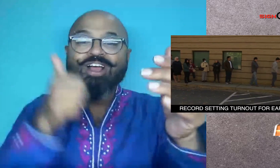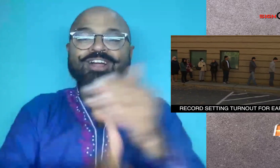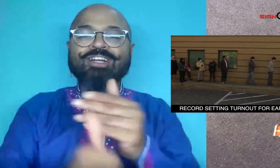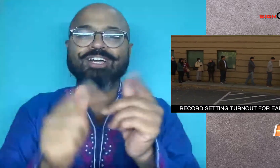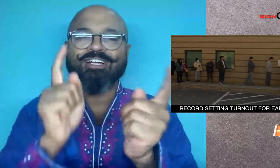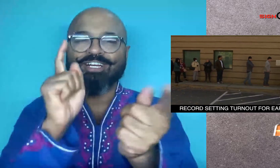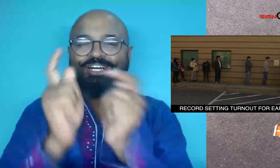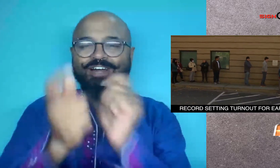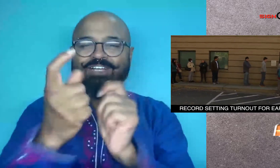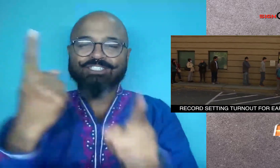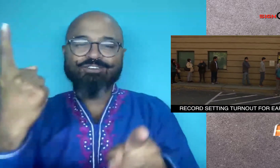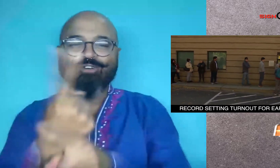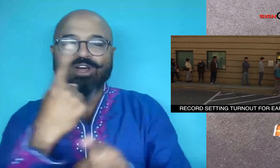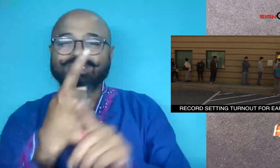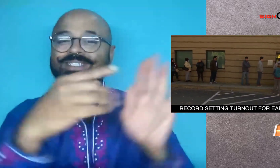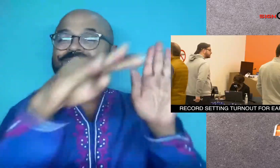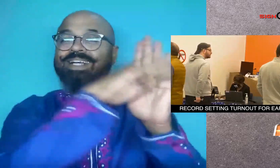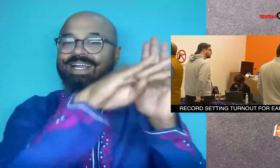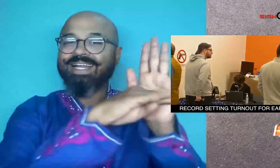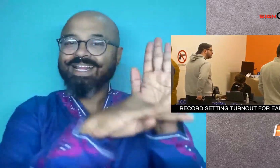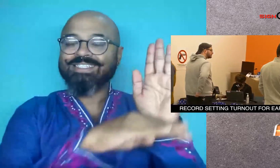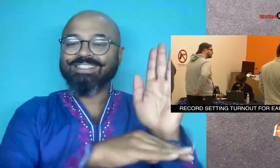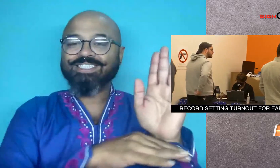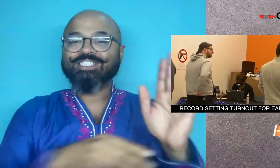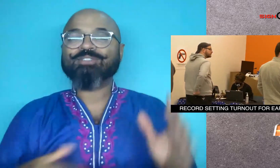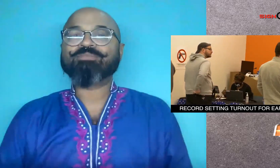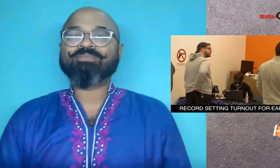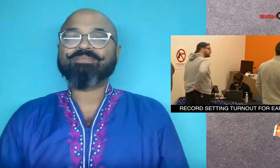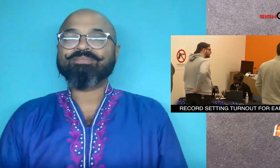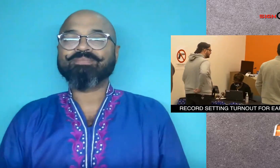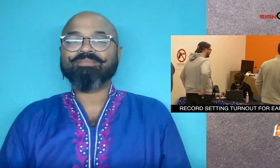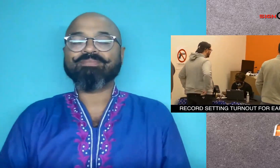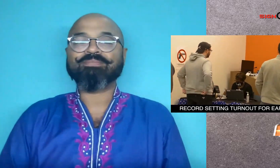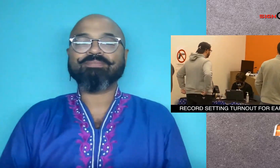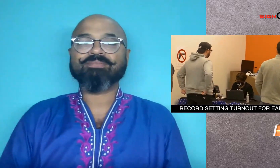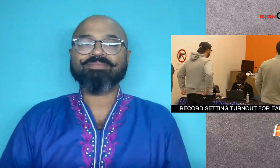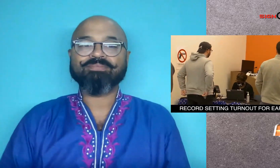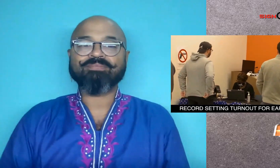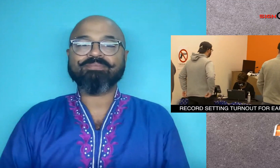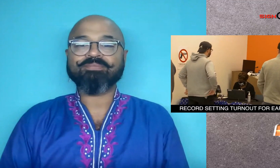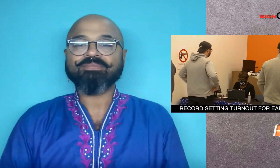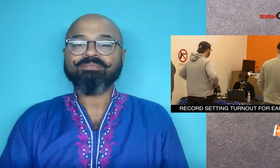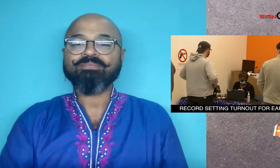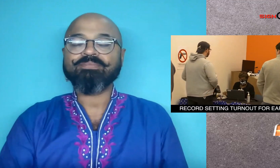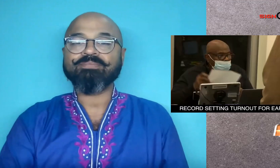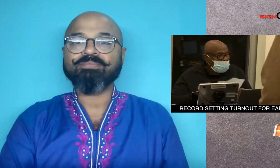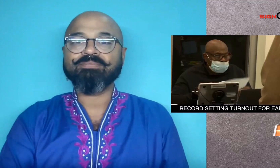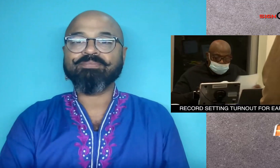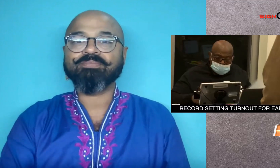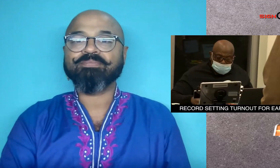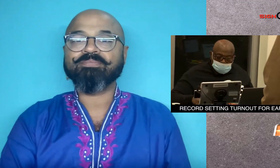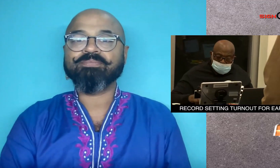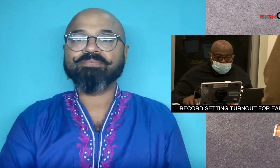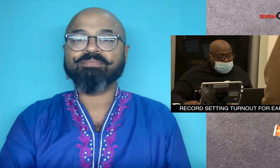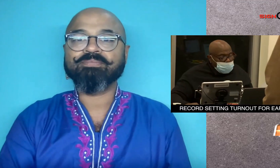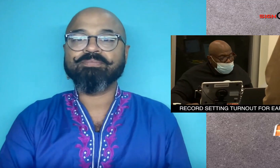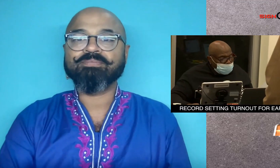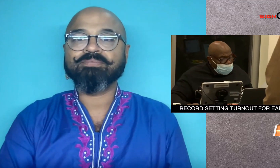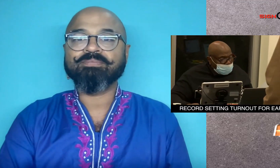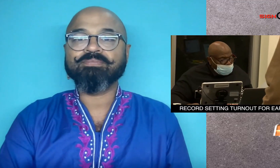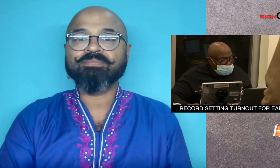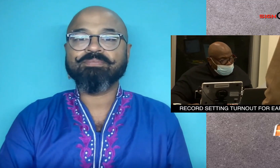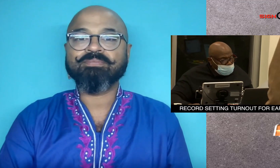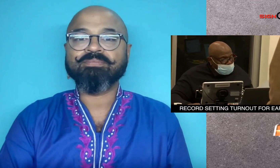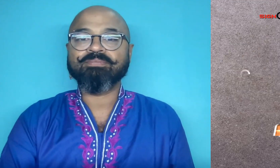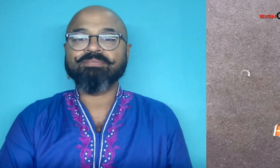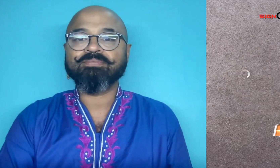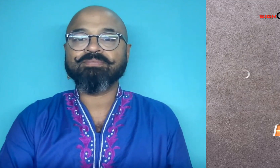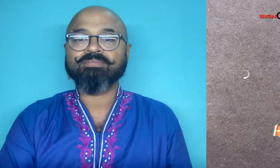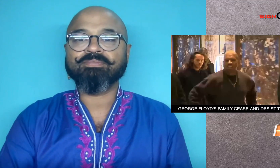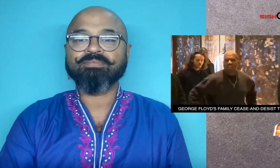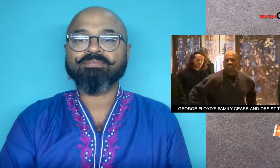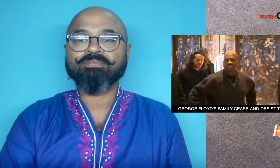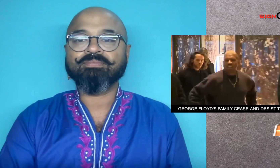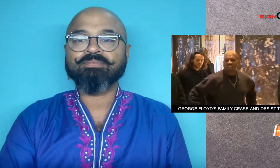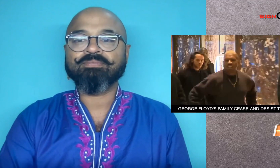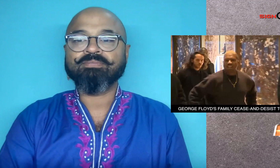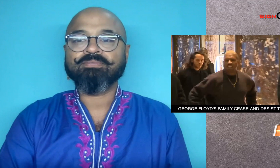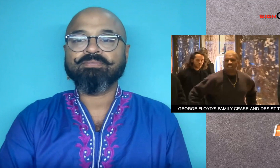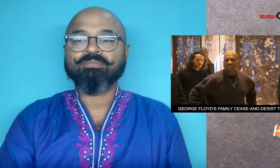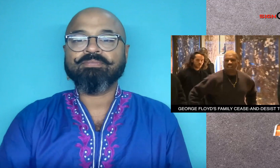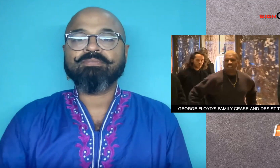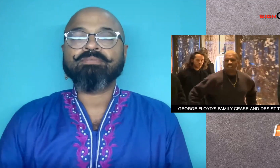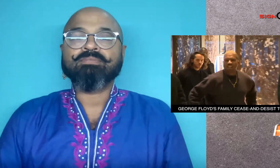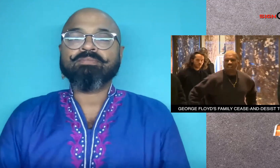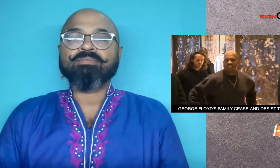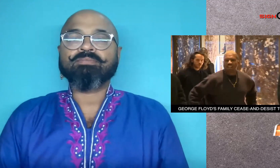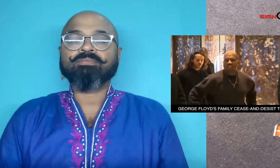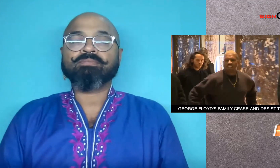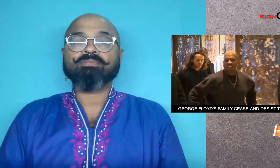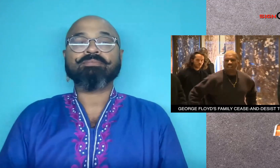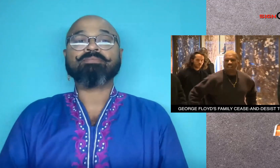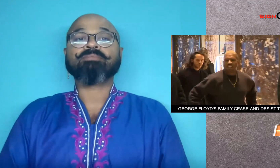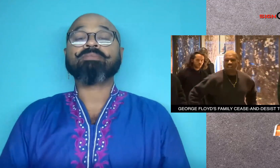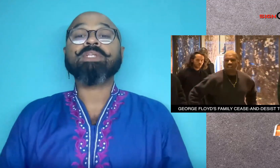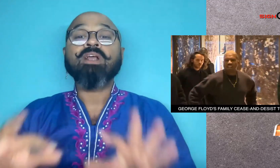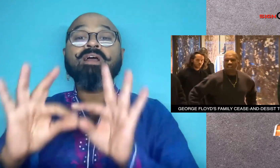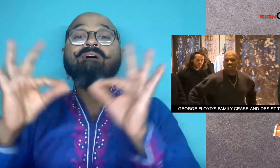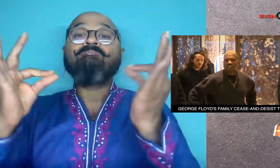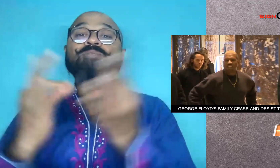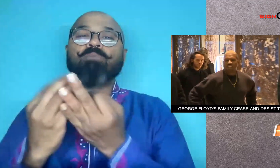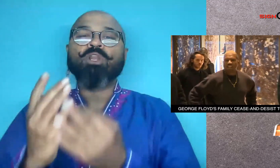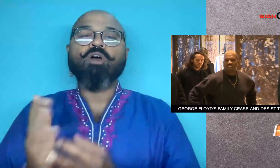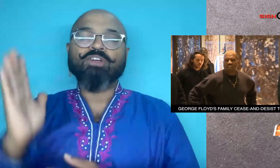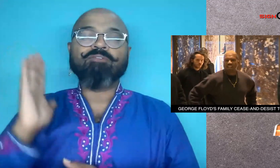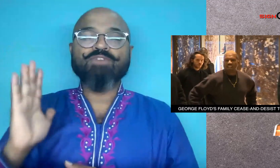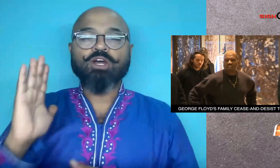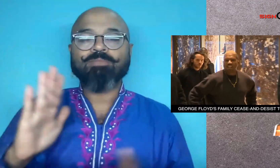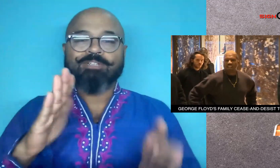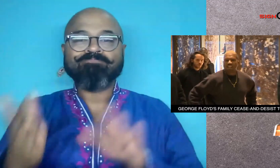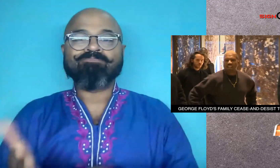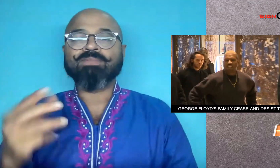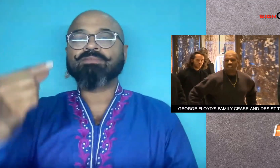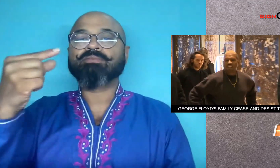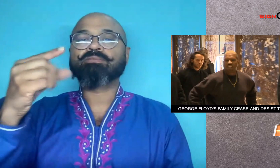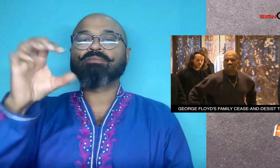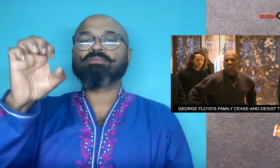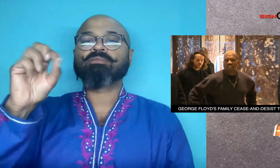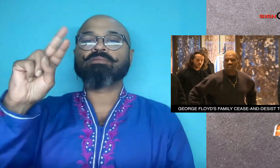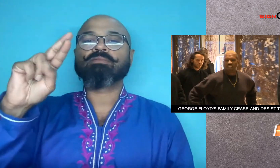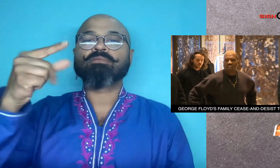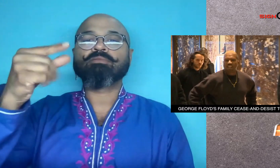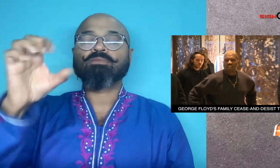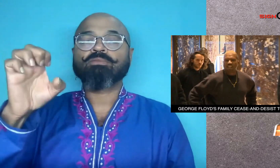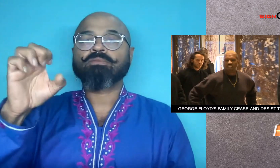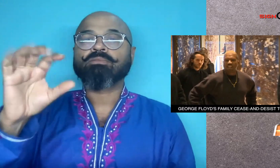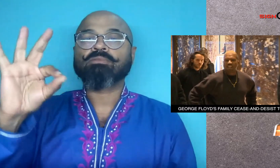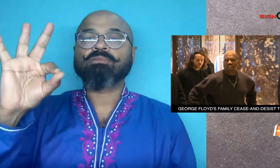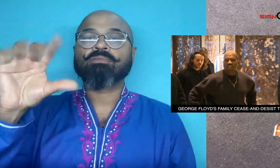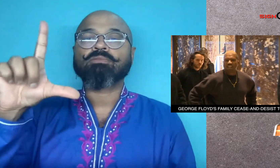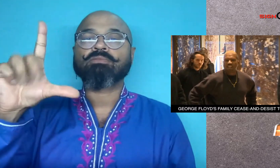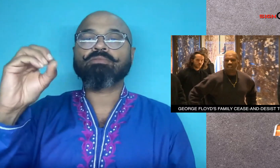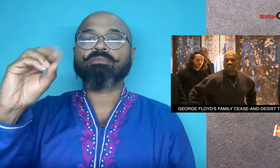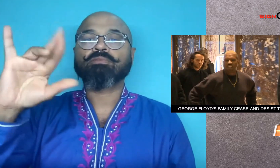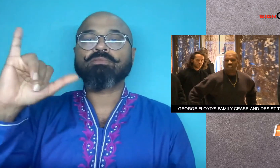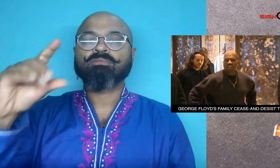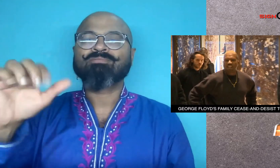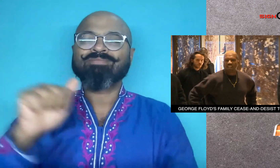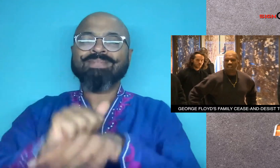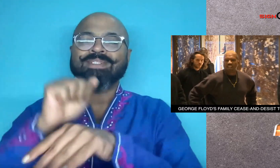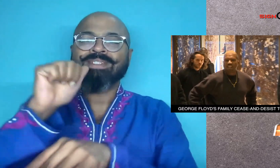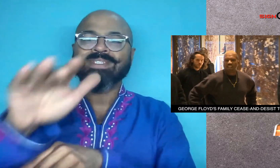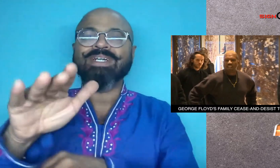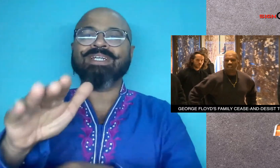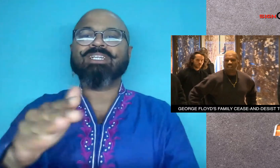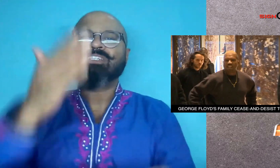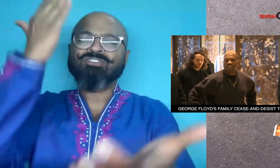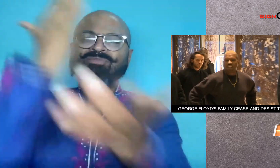to this first general election under the revised guidelines -- the family of the late George